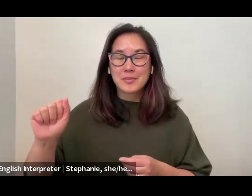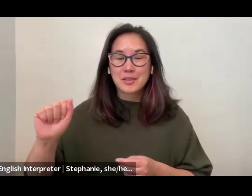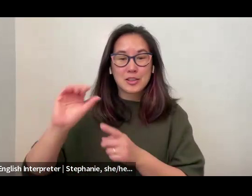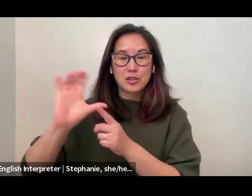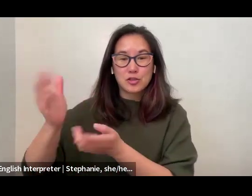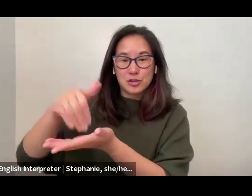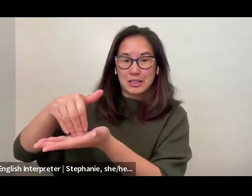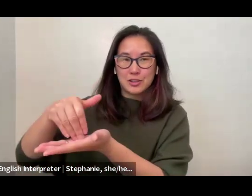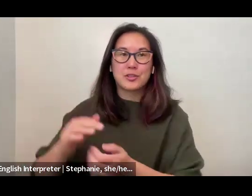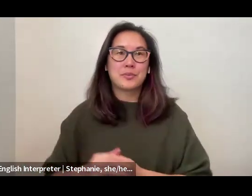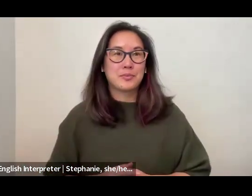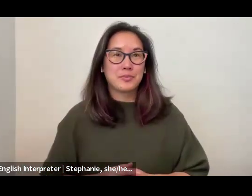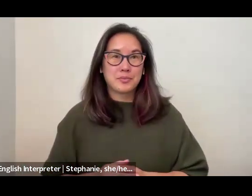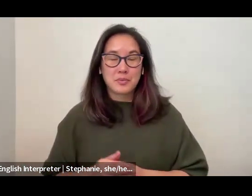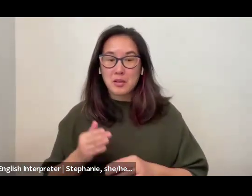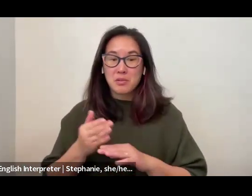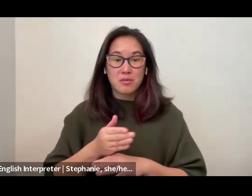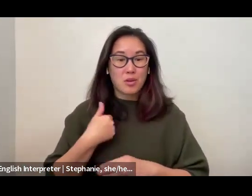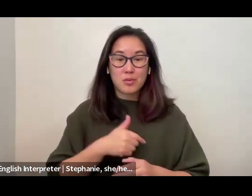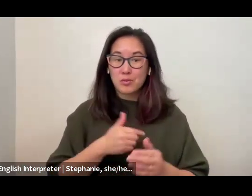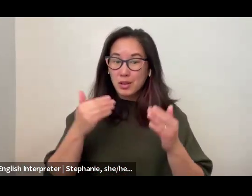Before we dive in, a few access notes.